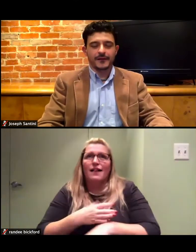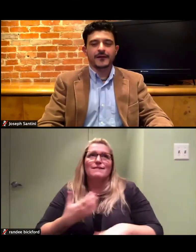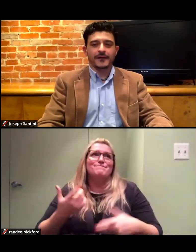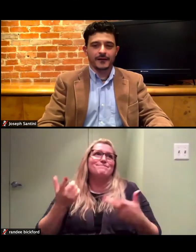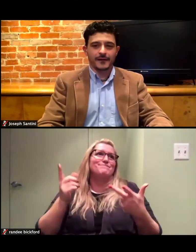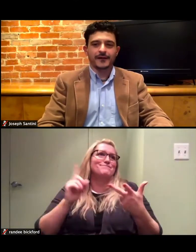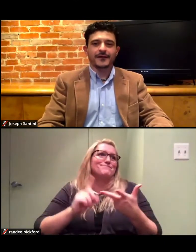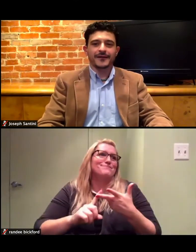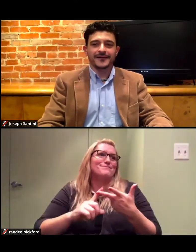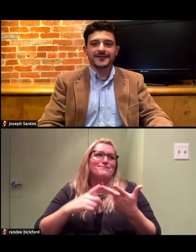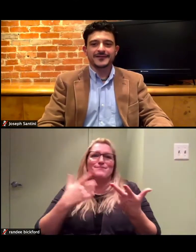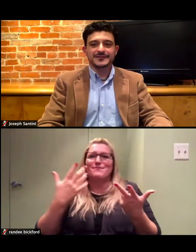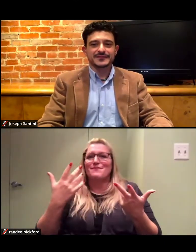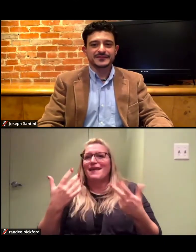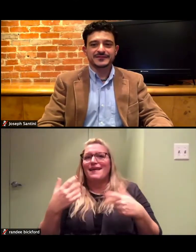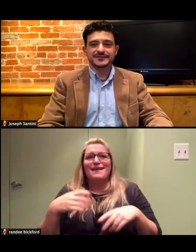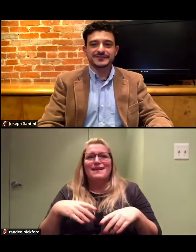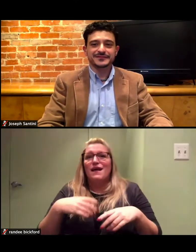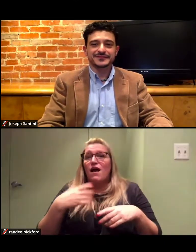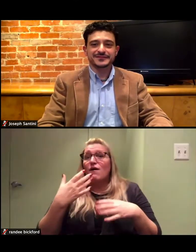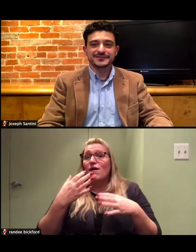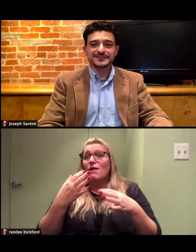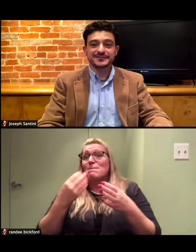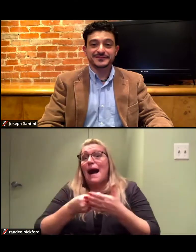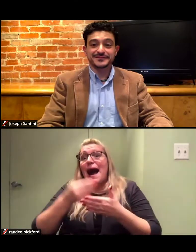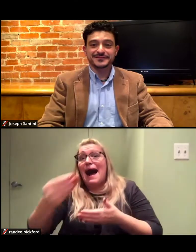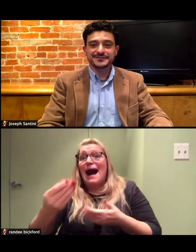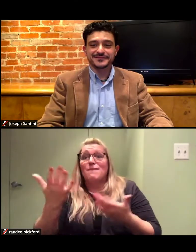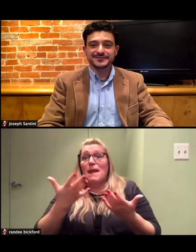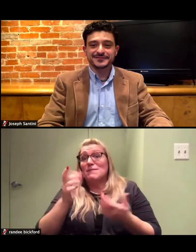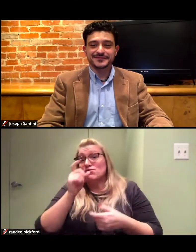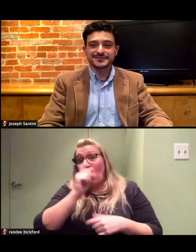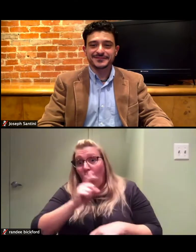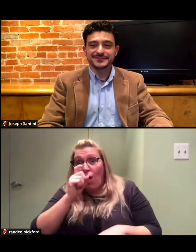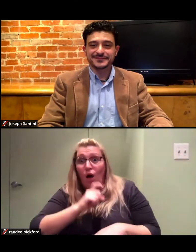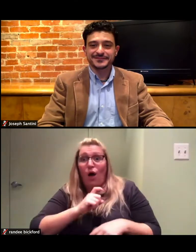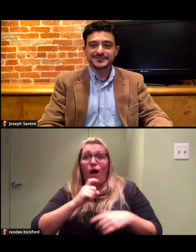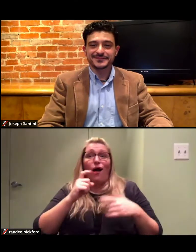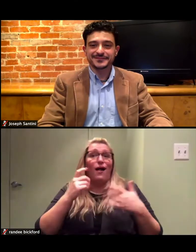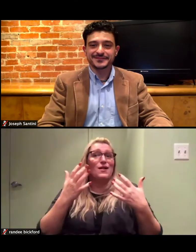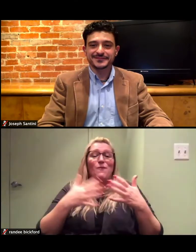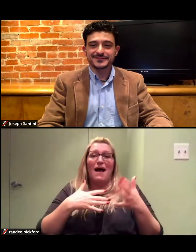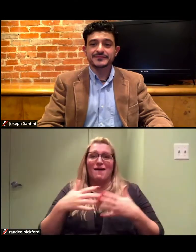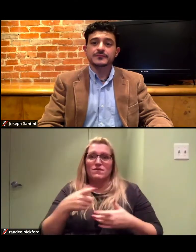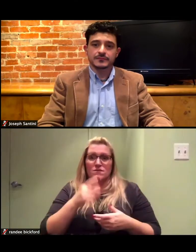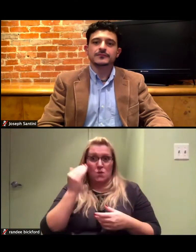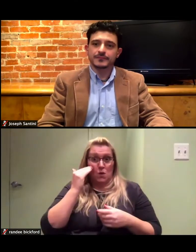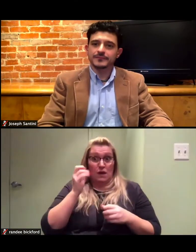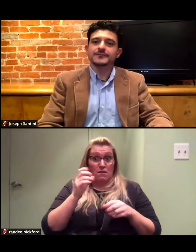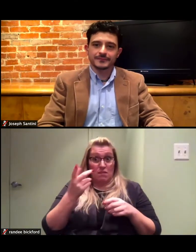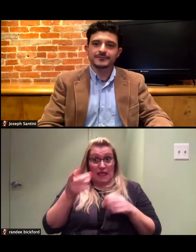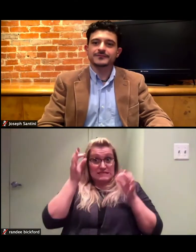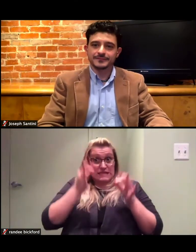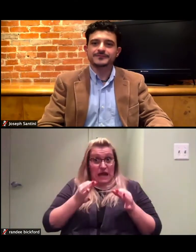could get say a toy or hot chocolates or could buy a doll or other things.